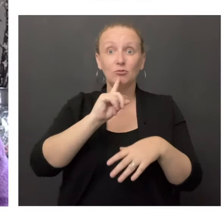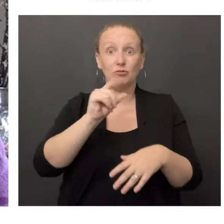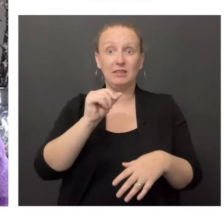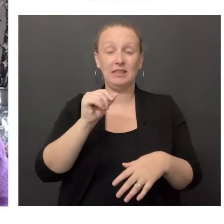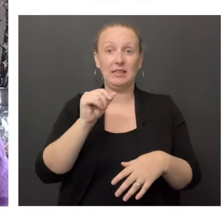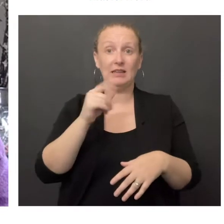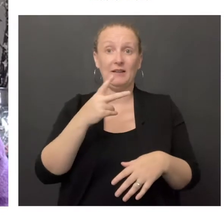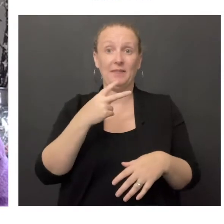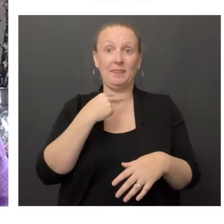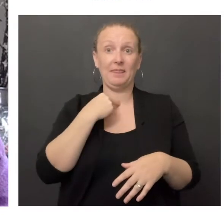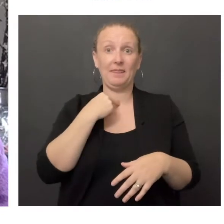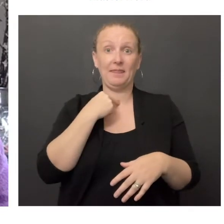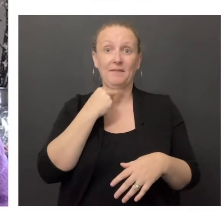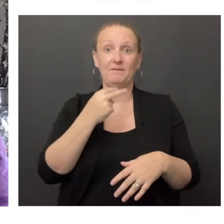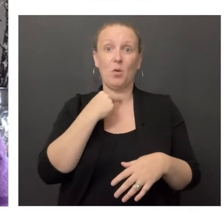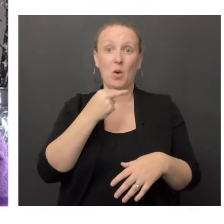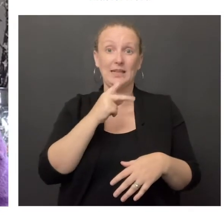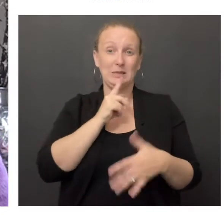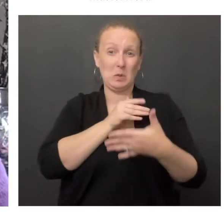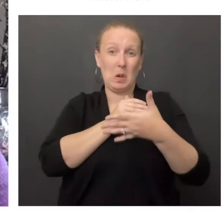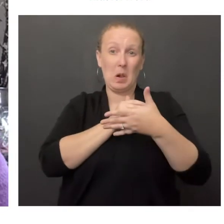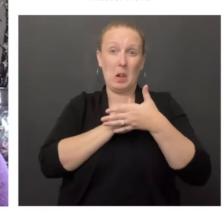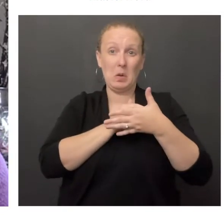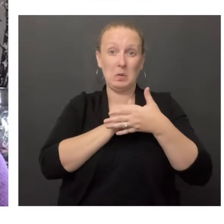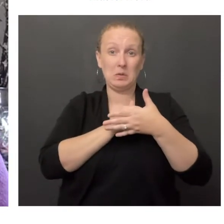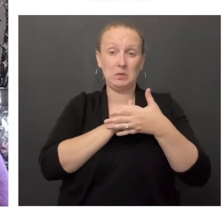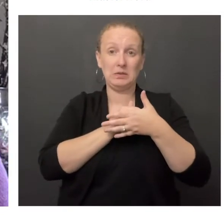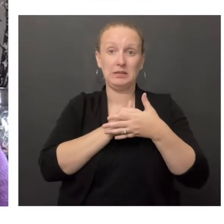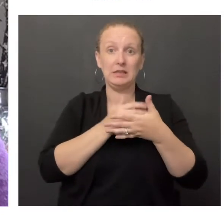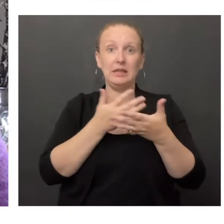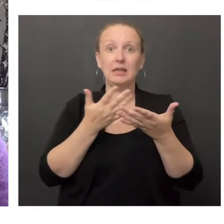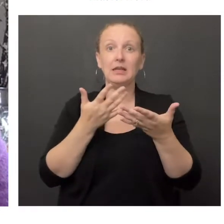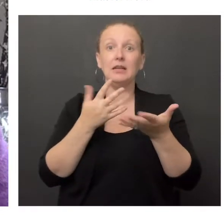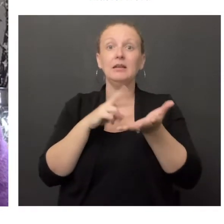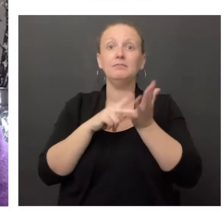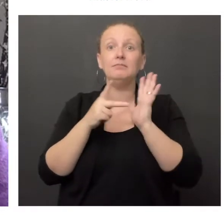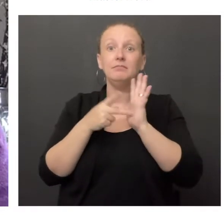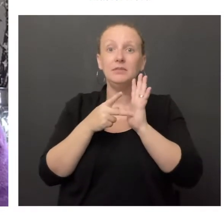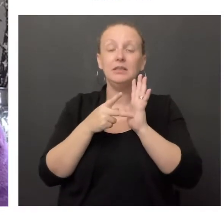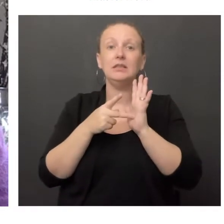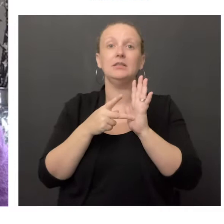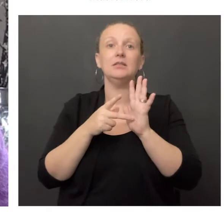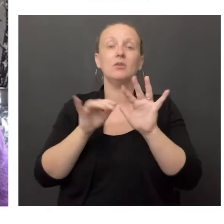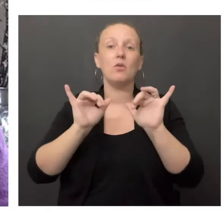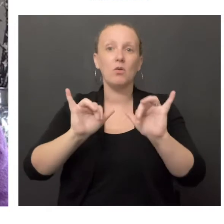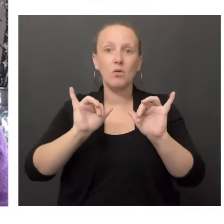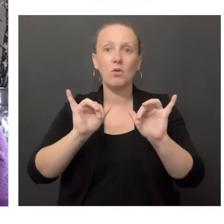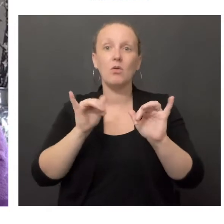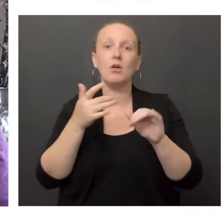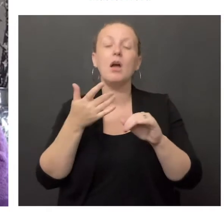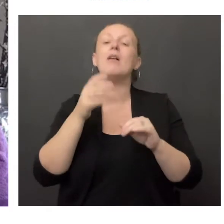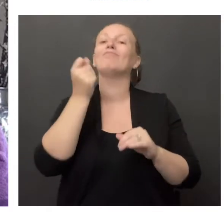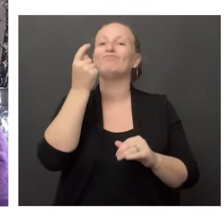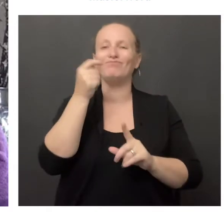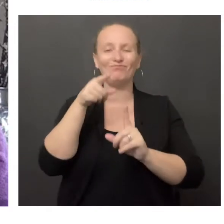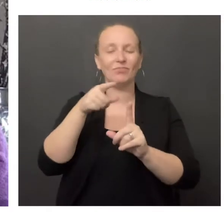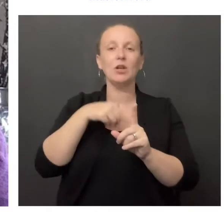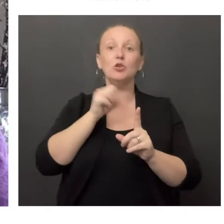And so, it kind of eliminates the, the fact that there is a third party present, and it adds a little bit of a compassion